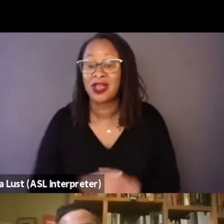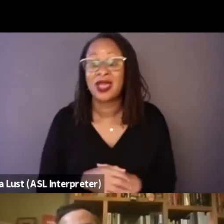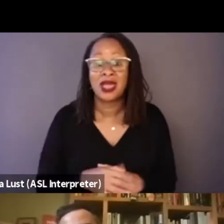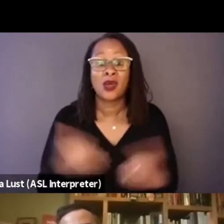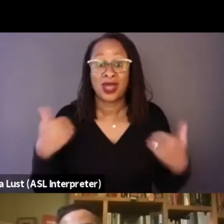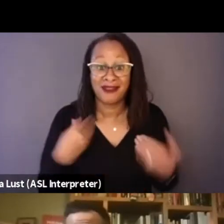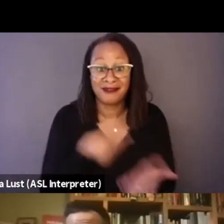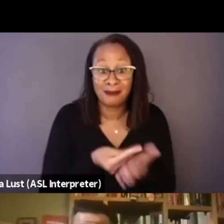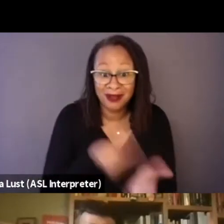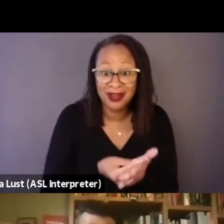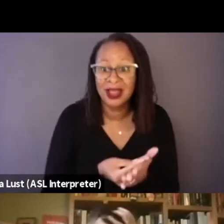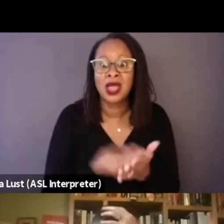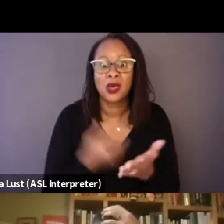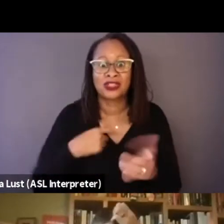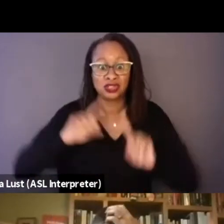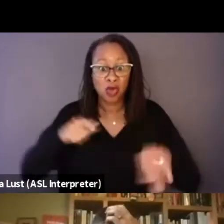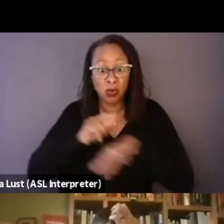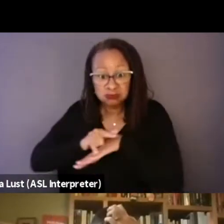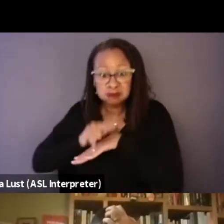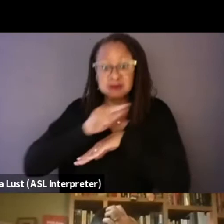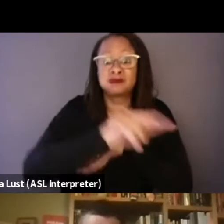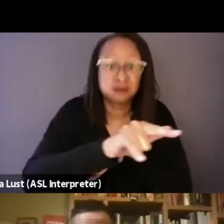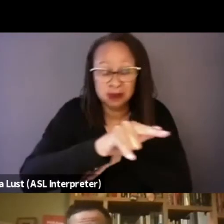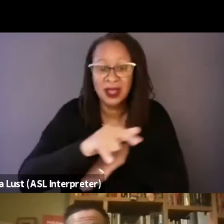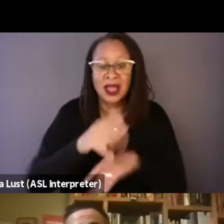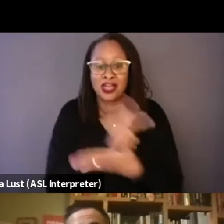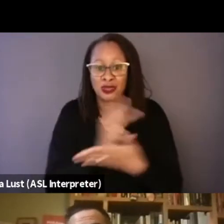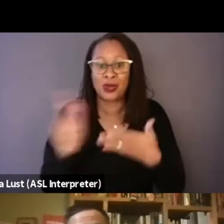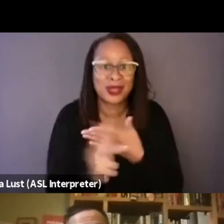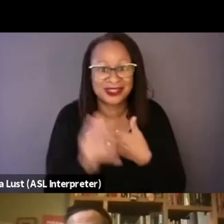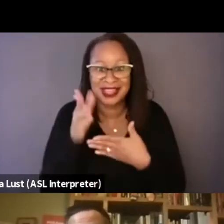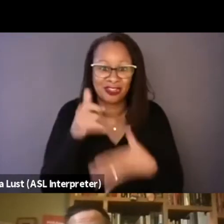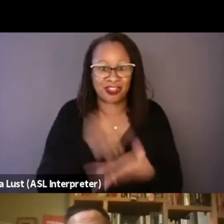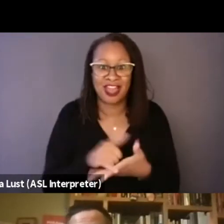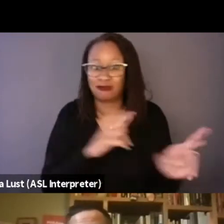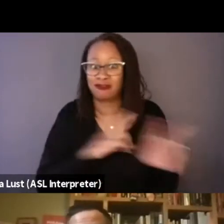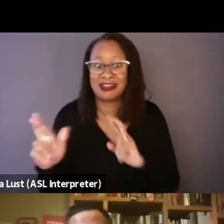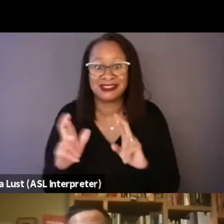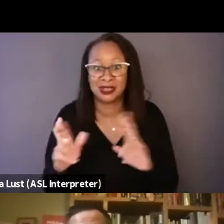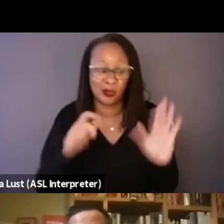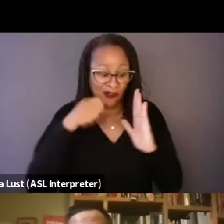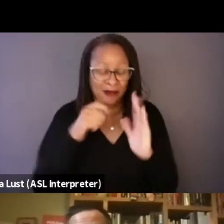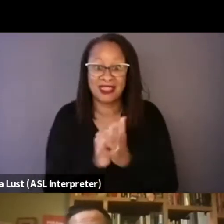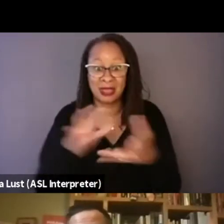and we had to go shoot three weeks after that. And so that was... We weren't prepared at all